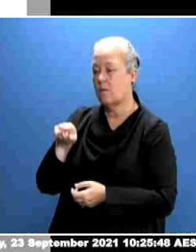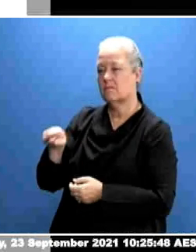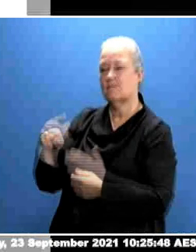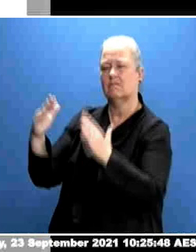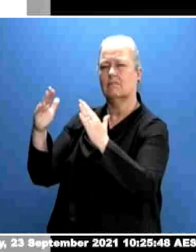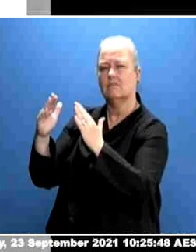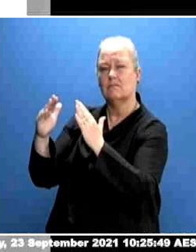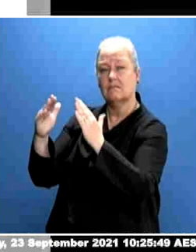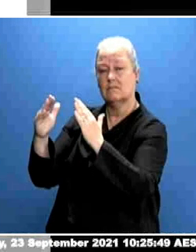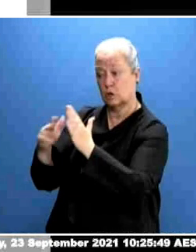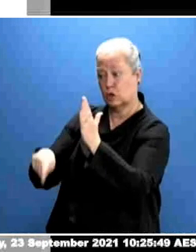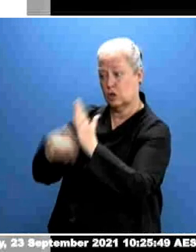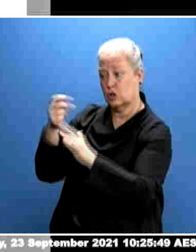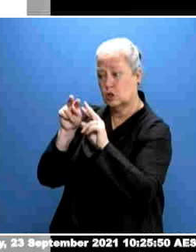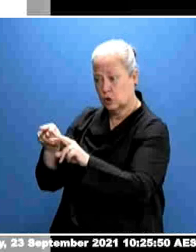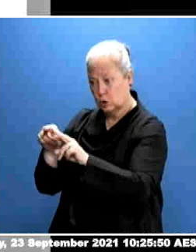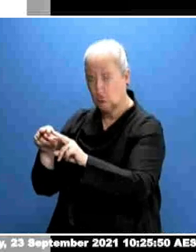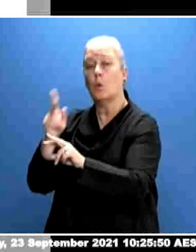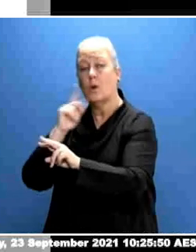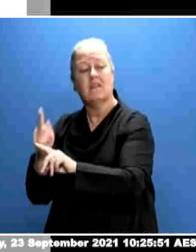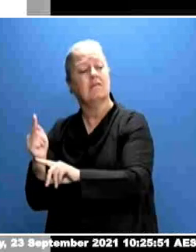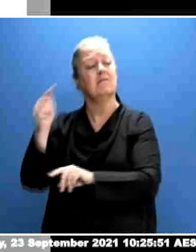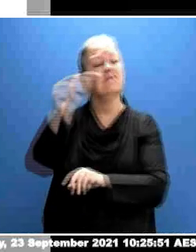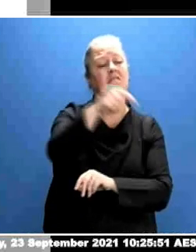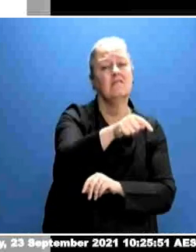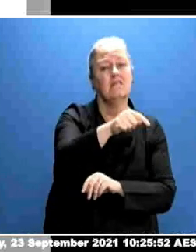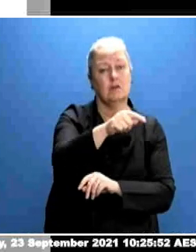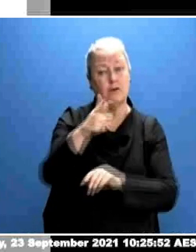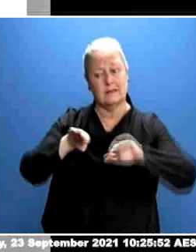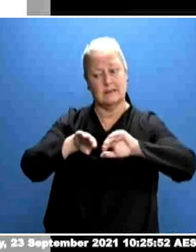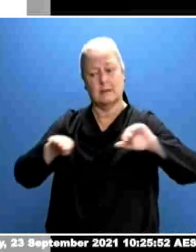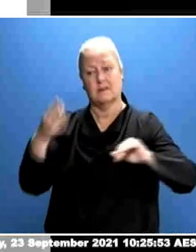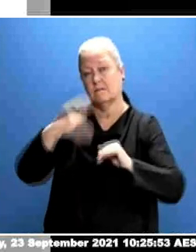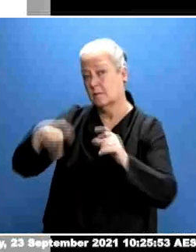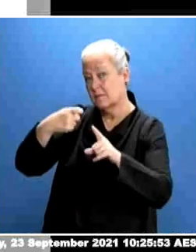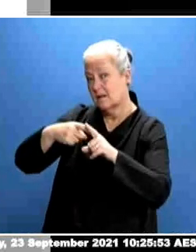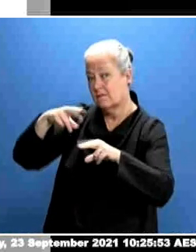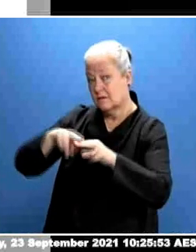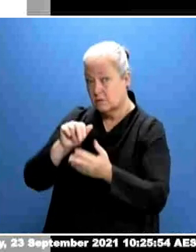happens outside of Kath French; that's right?